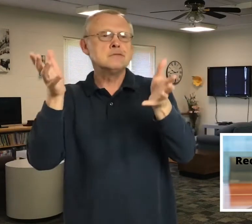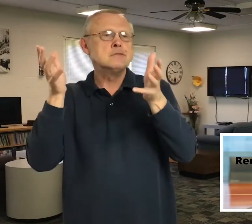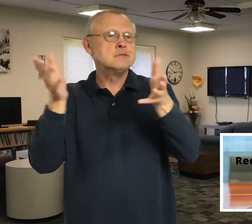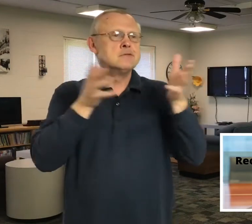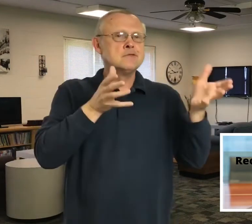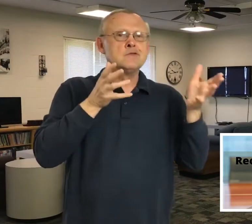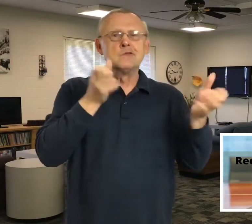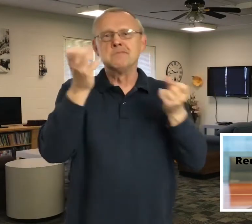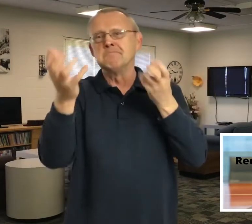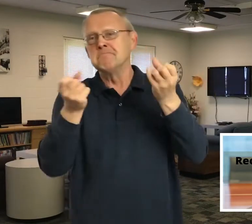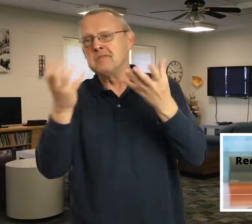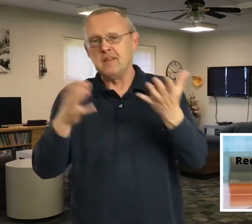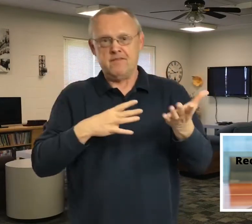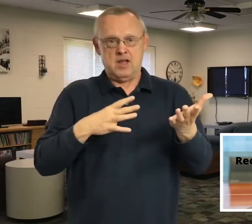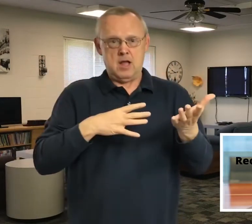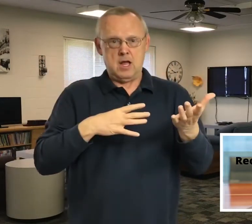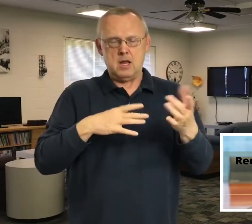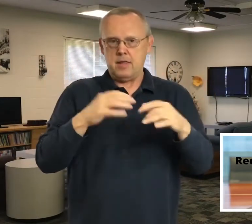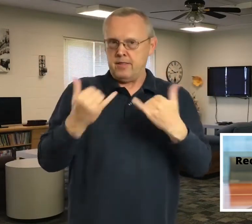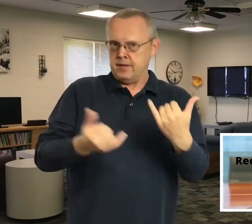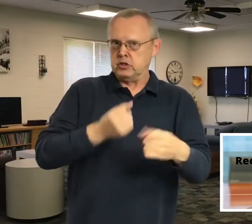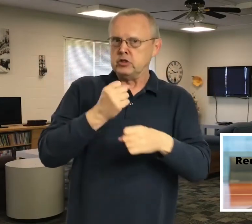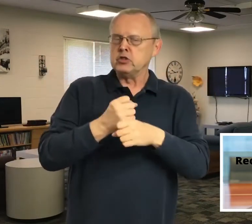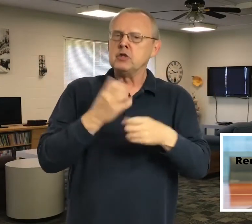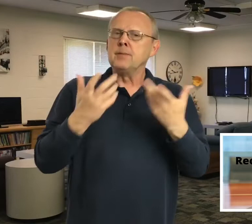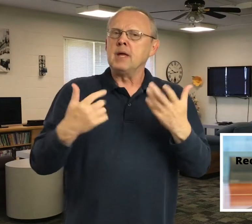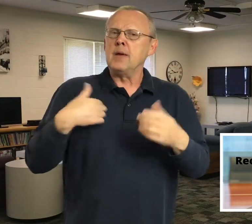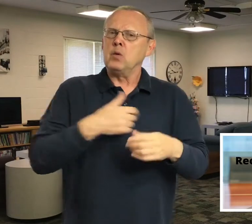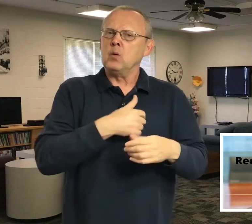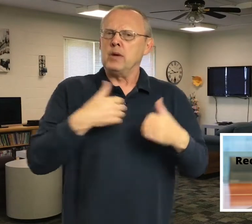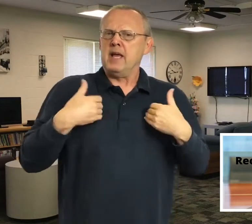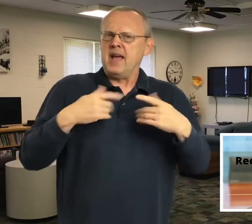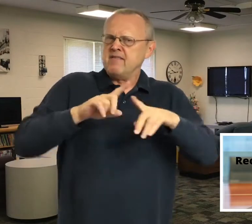would gather in the cafeteria to eat and socialize.